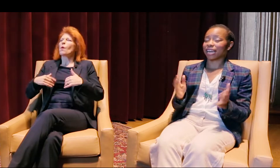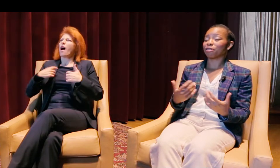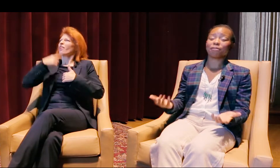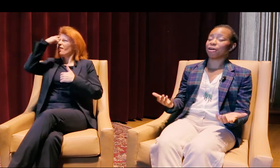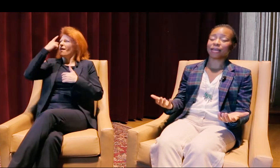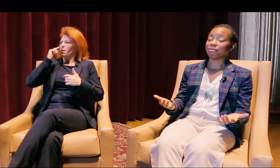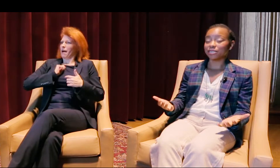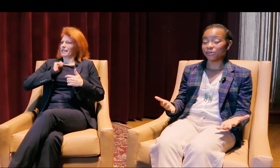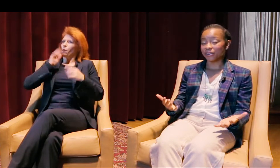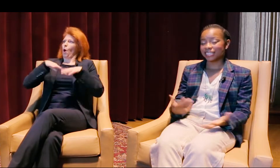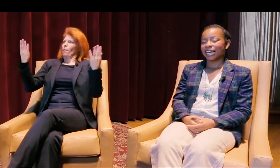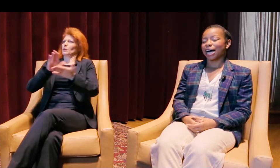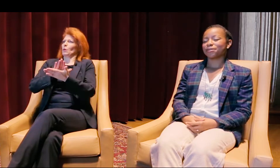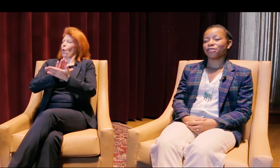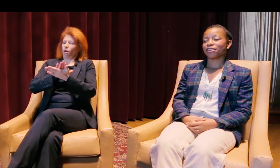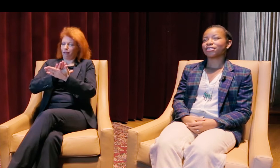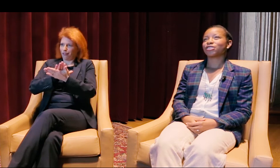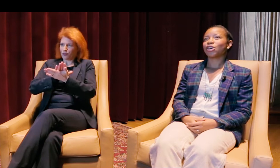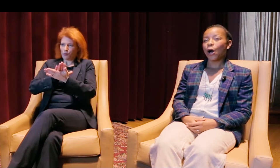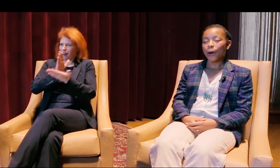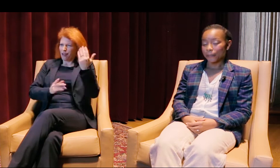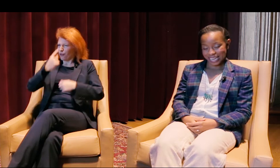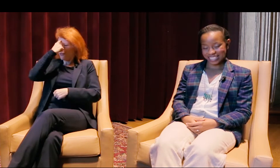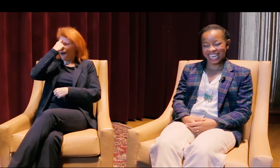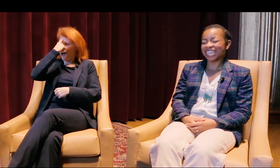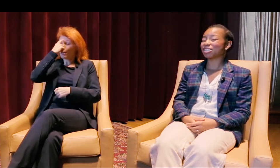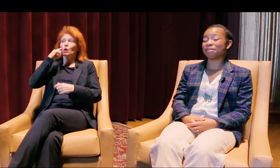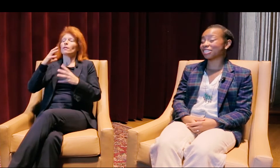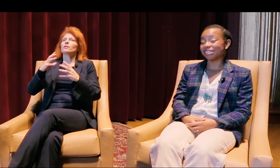that I would be opening up a school, so there's so much, so much